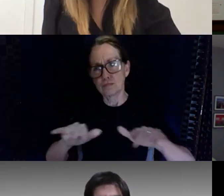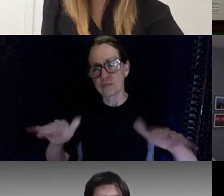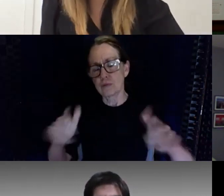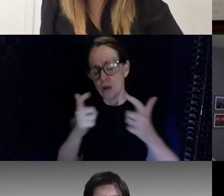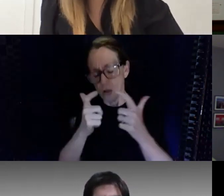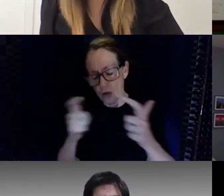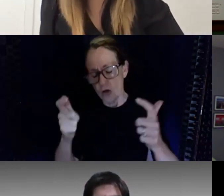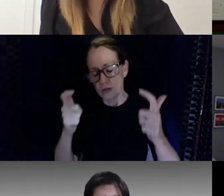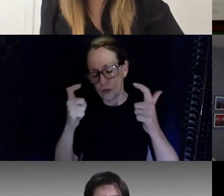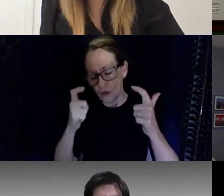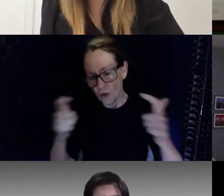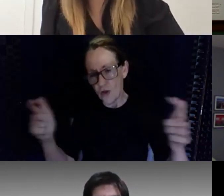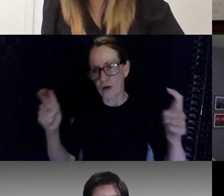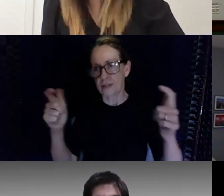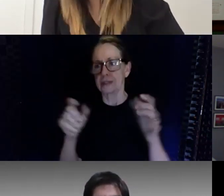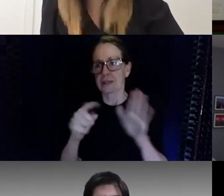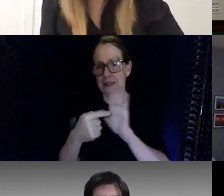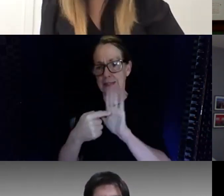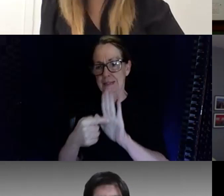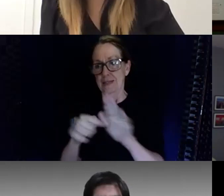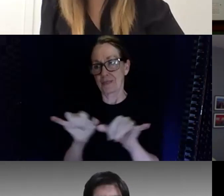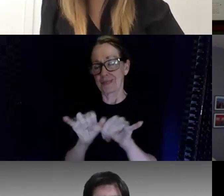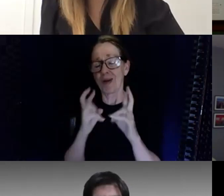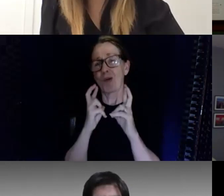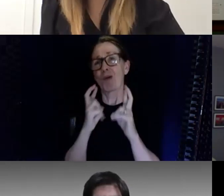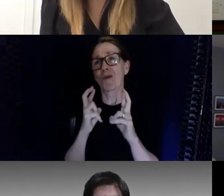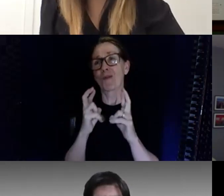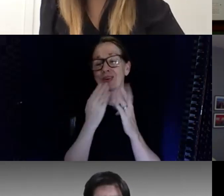WE'RE TALKING ABOUT NURSING SCHOOLS AND PHYSICAL THERAPY PROGRAMS AND OTHER ALLIED HEALTHCARE PROFESSIONALS.